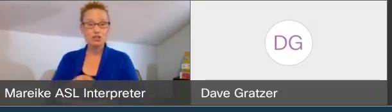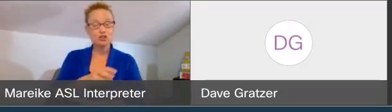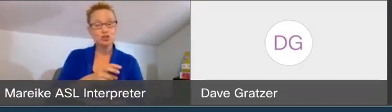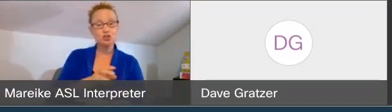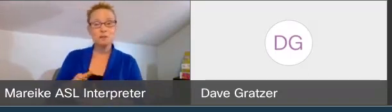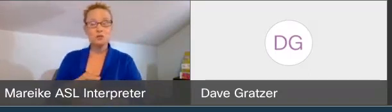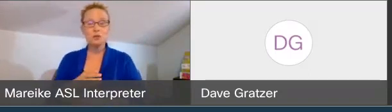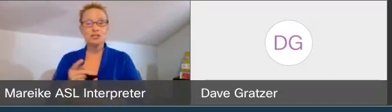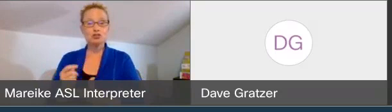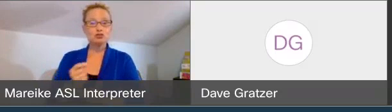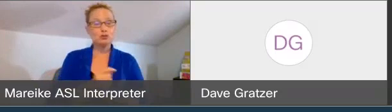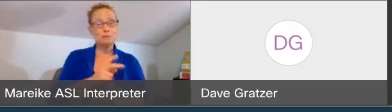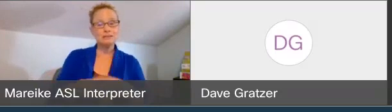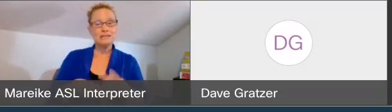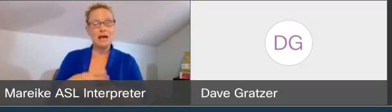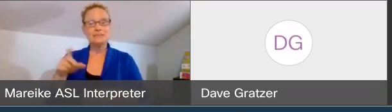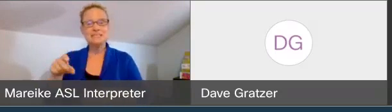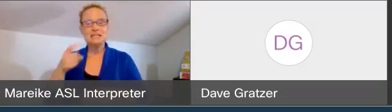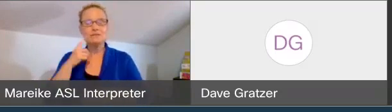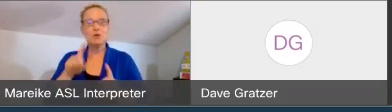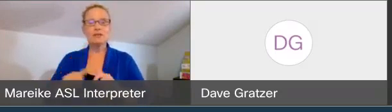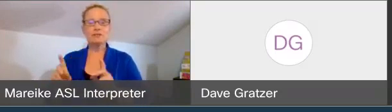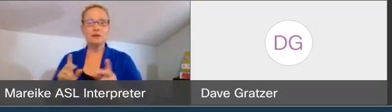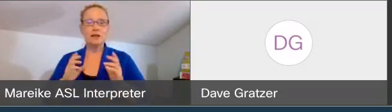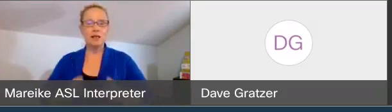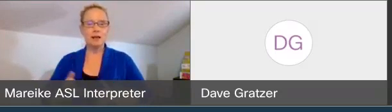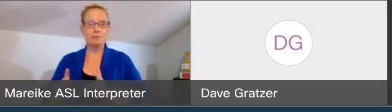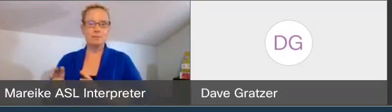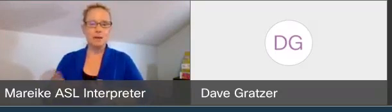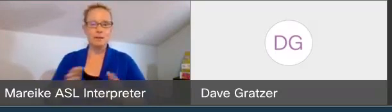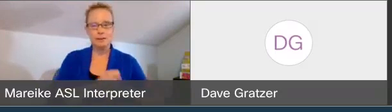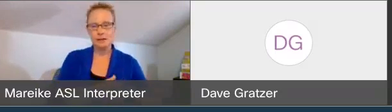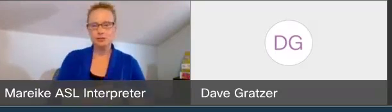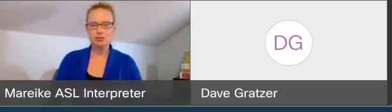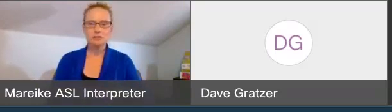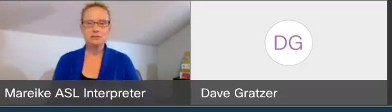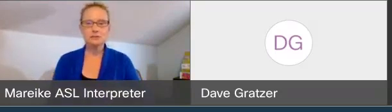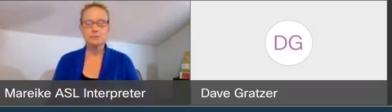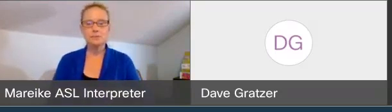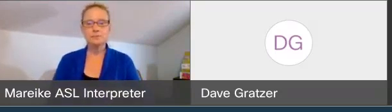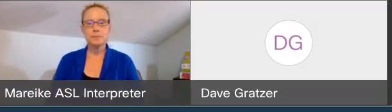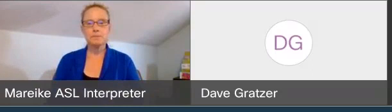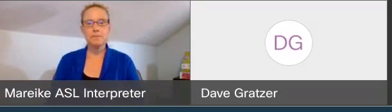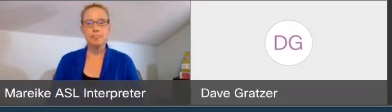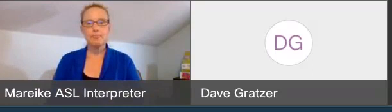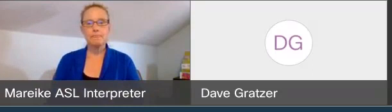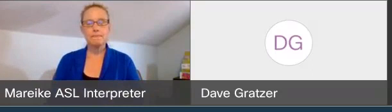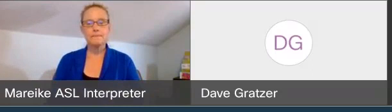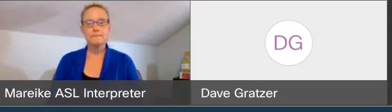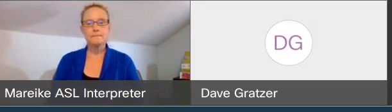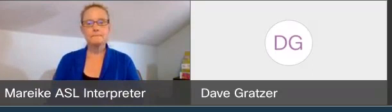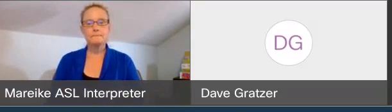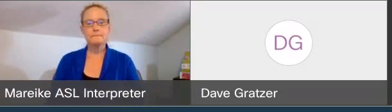for the different client populations? - Yeah, I'm just thinking about that.